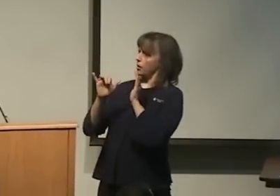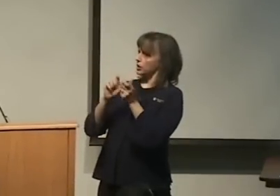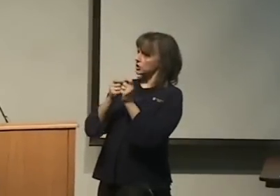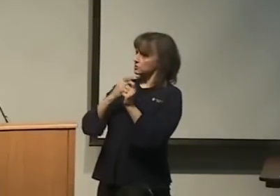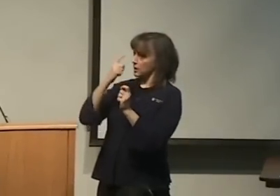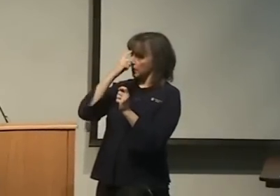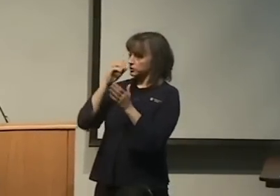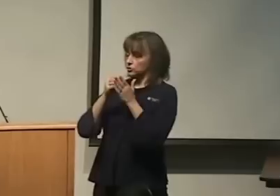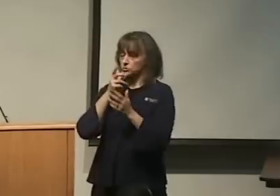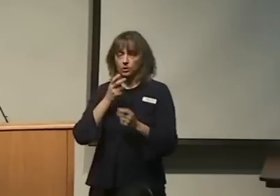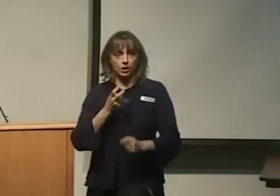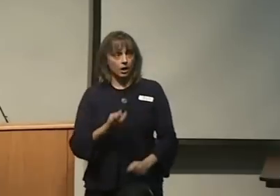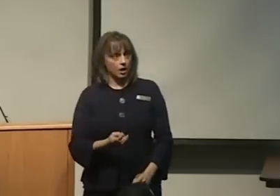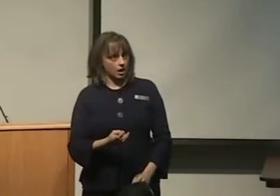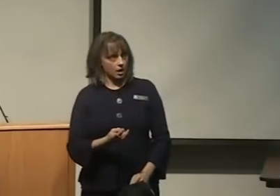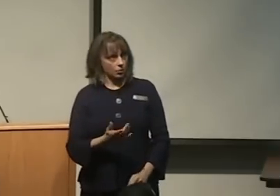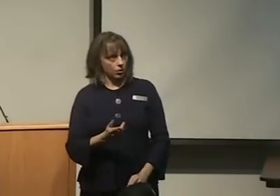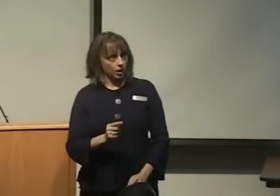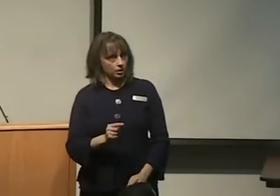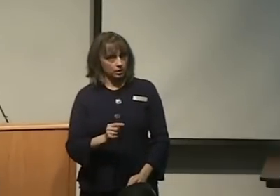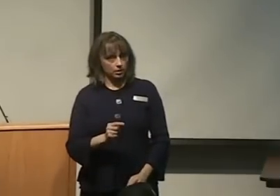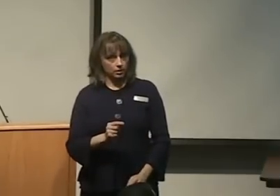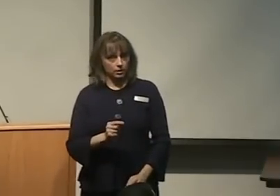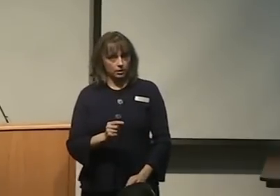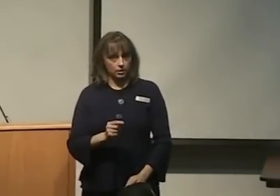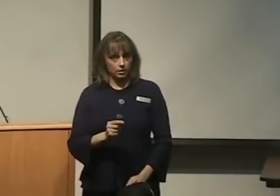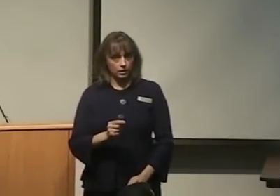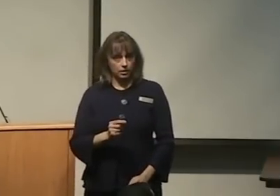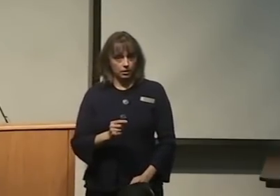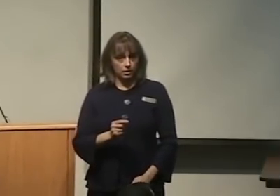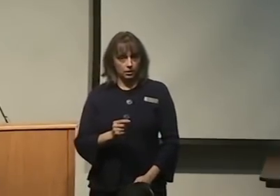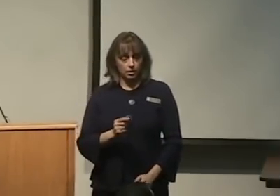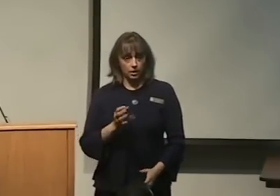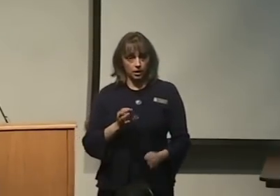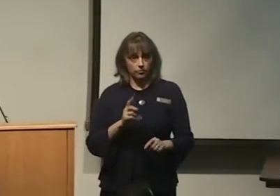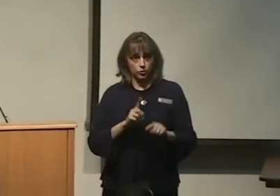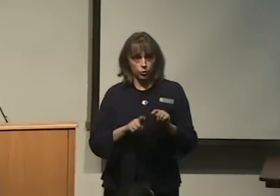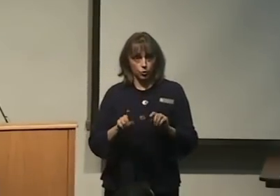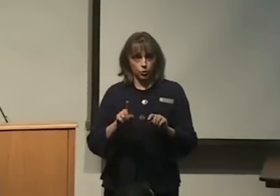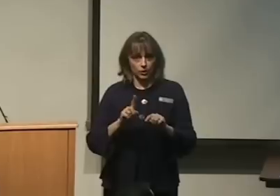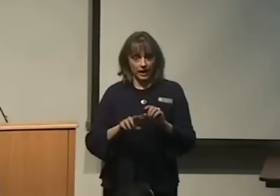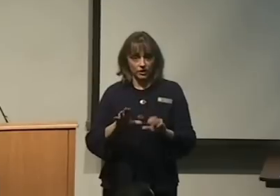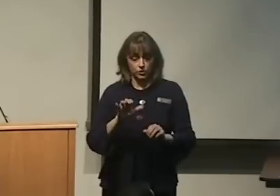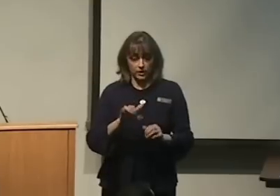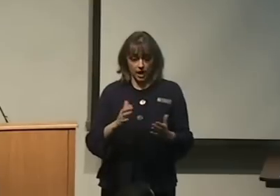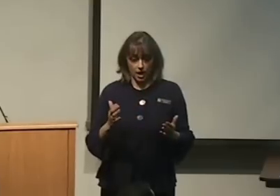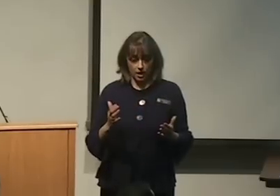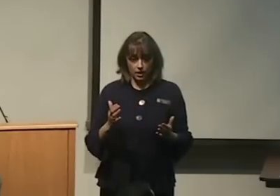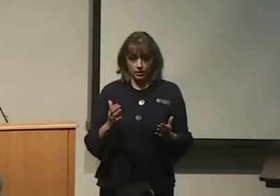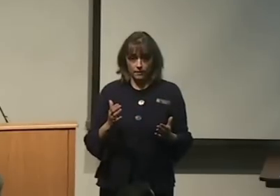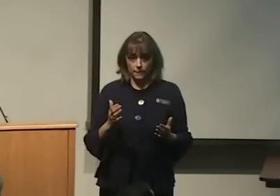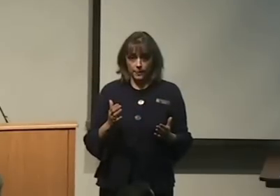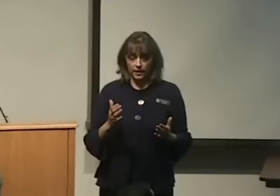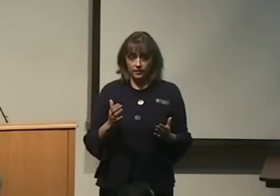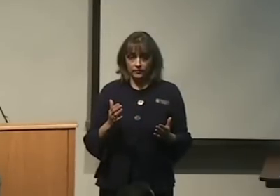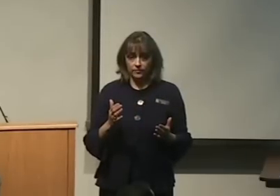the professor never changes his mind. Changing your mind is not a value. You need to model changing your mind as a value. That's why you're here for four years,